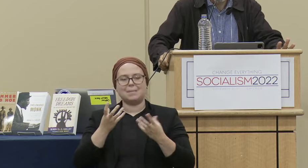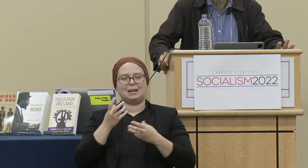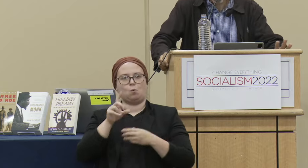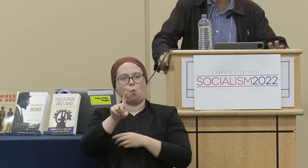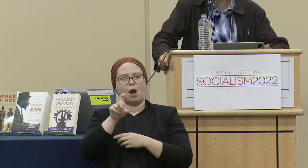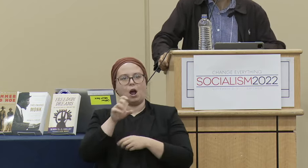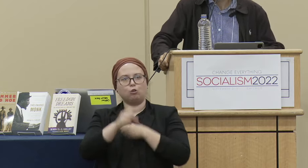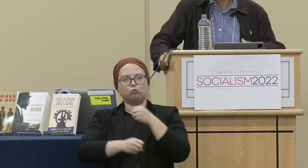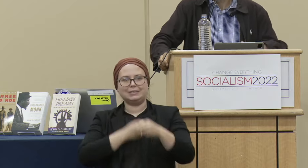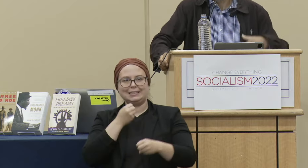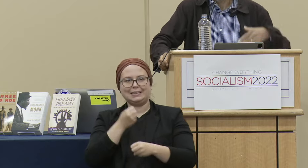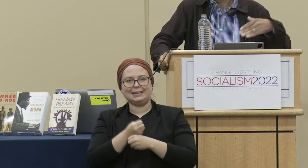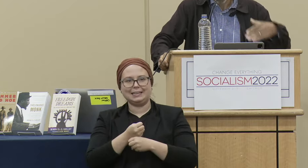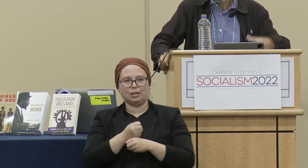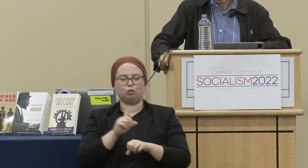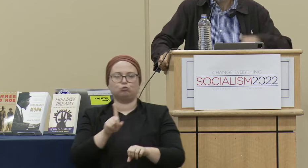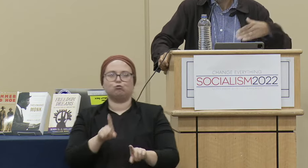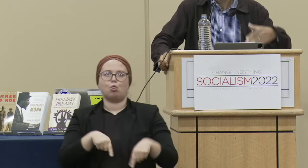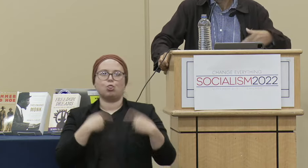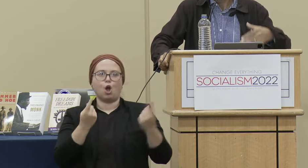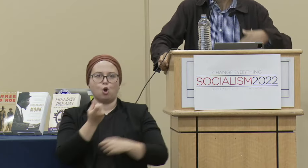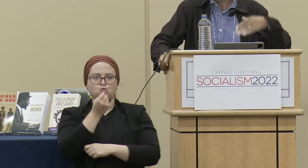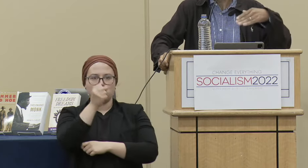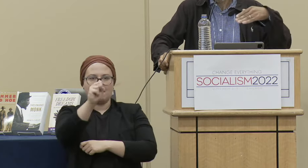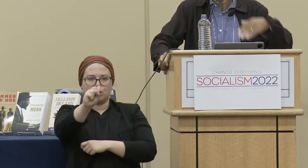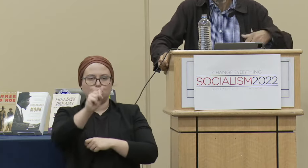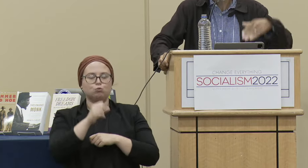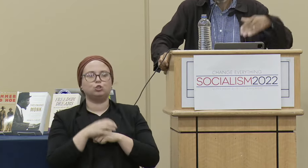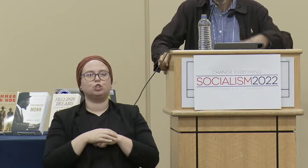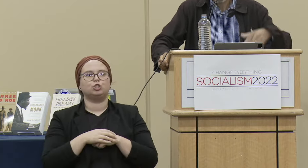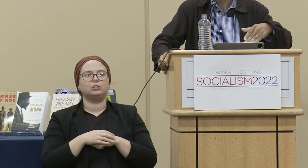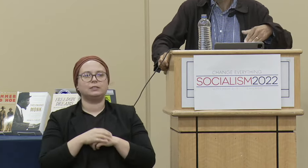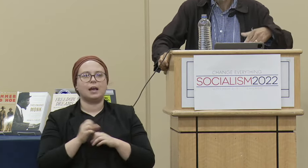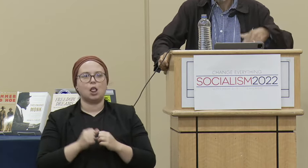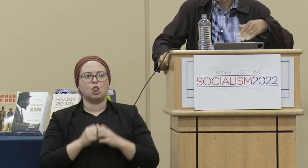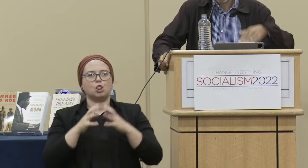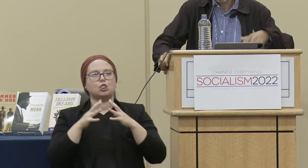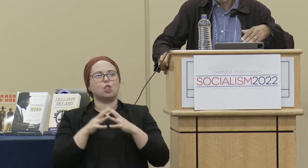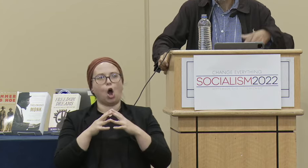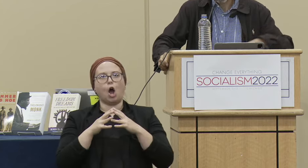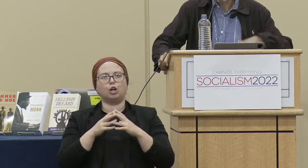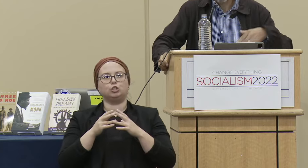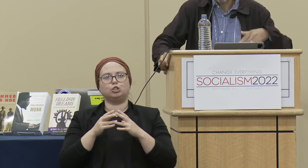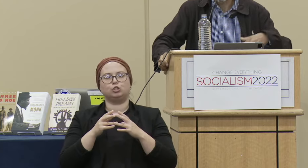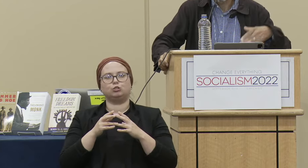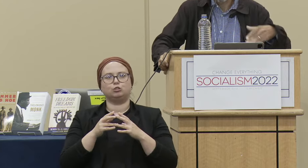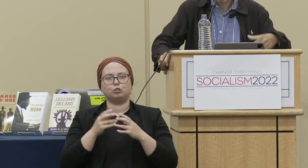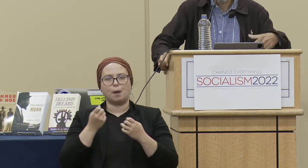fiction that imagines a century long revolution led by marooned